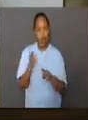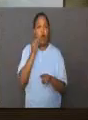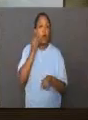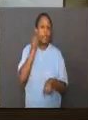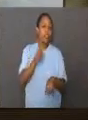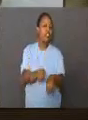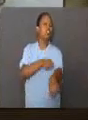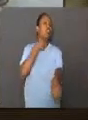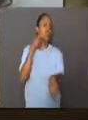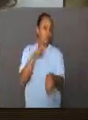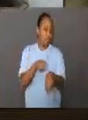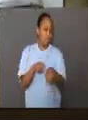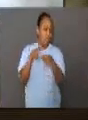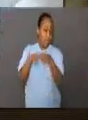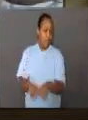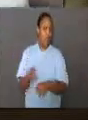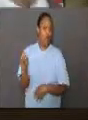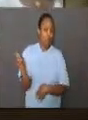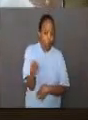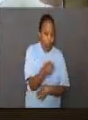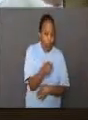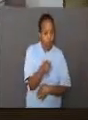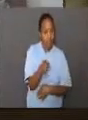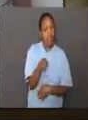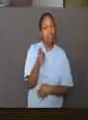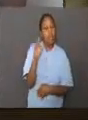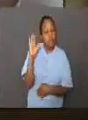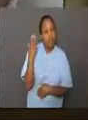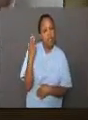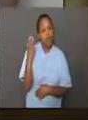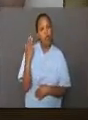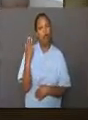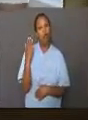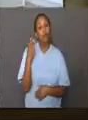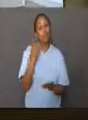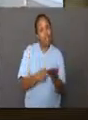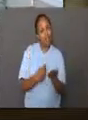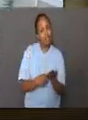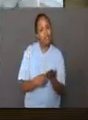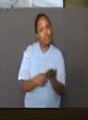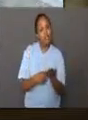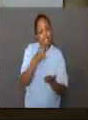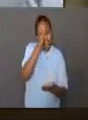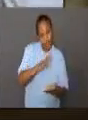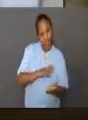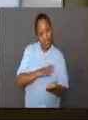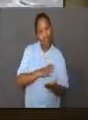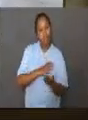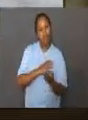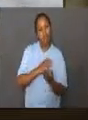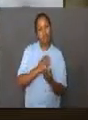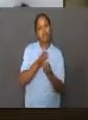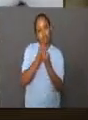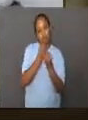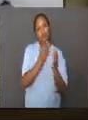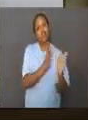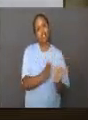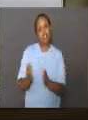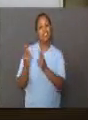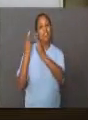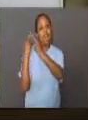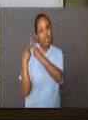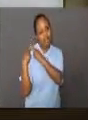for several hours it seems to make sense for that person to accept the responsibility for cooking